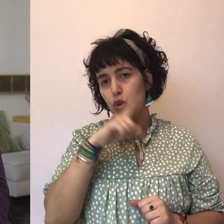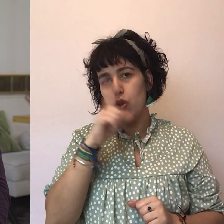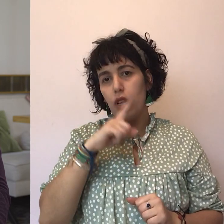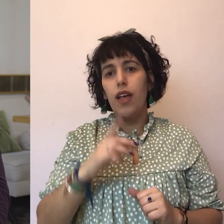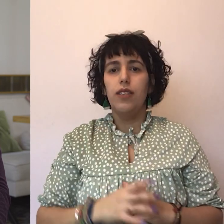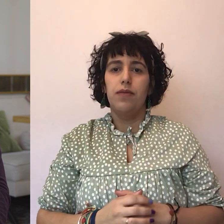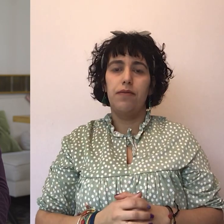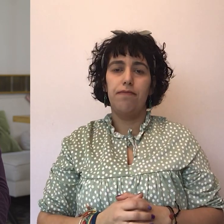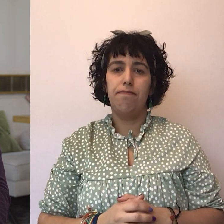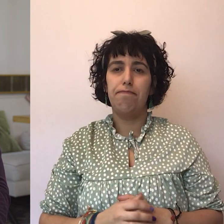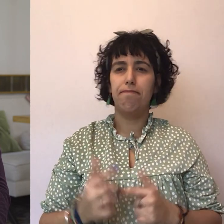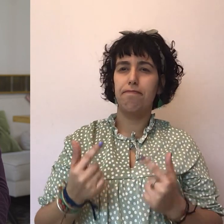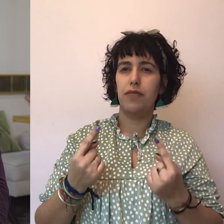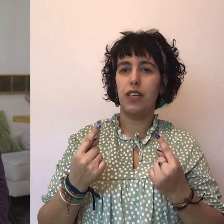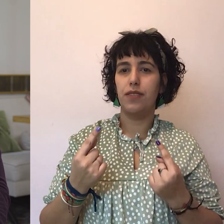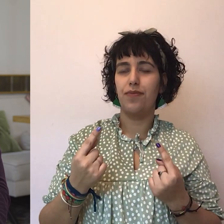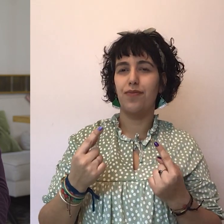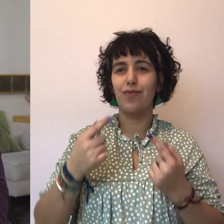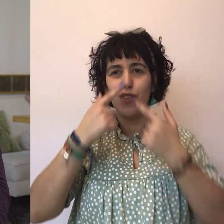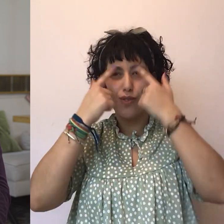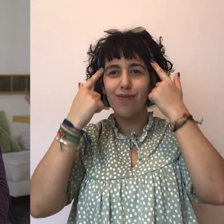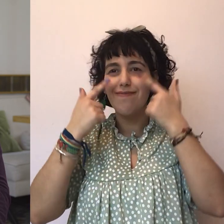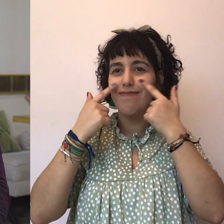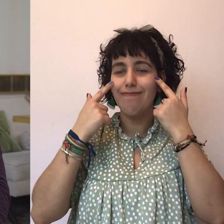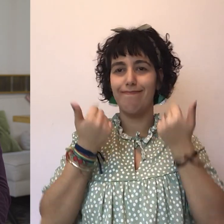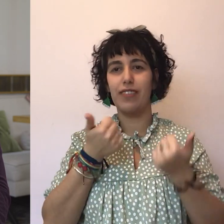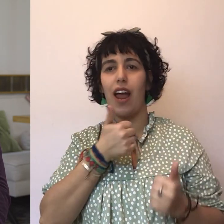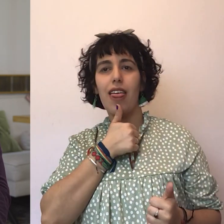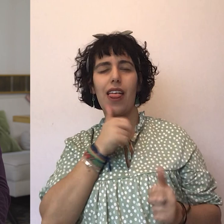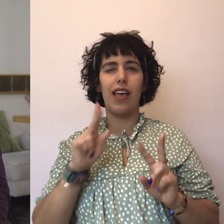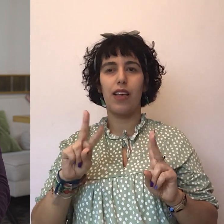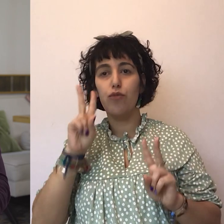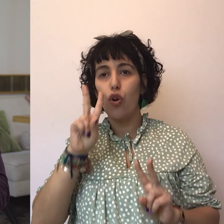a little. I am interested in sports semi-professionally.